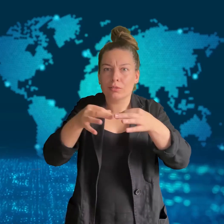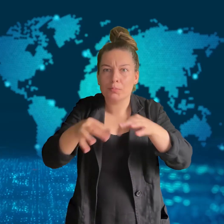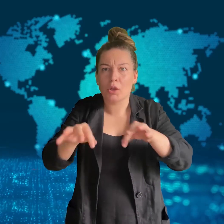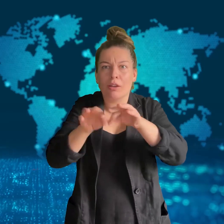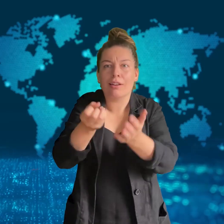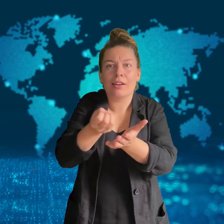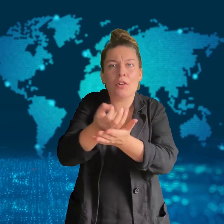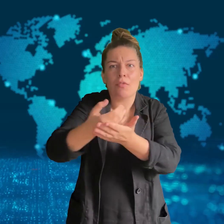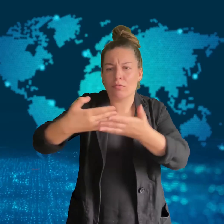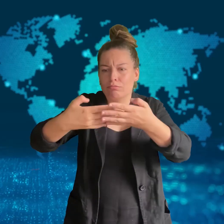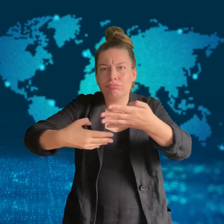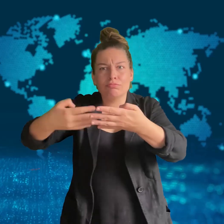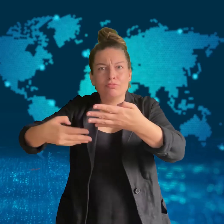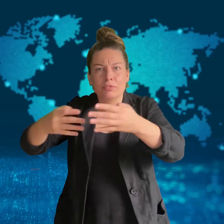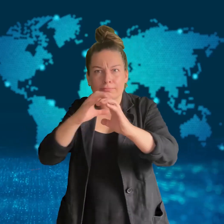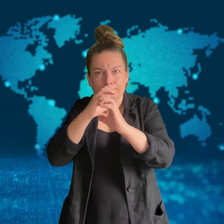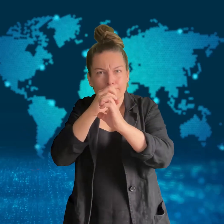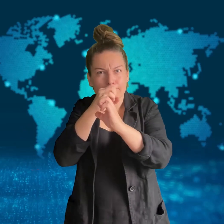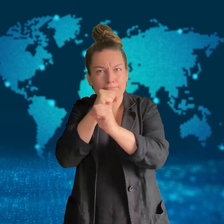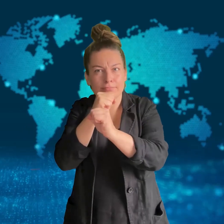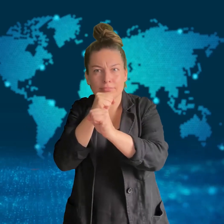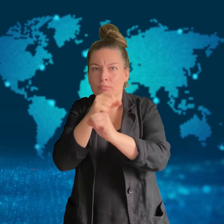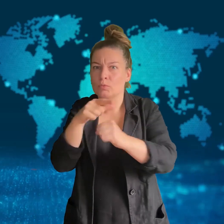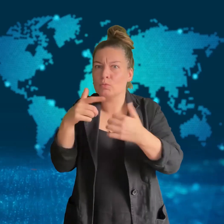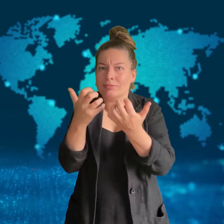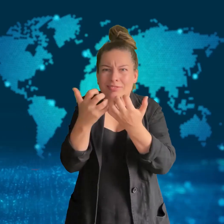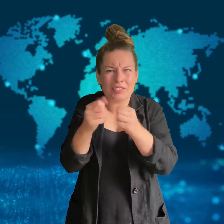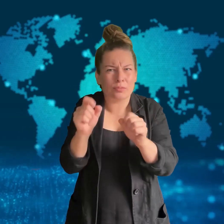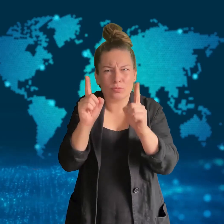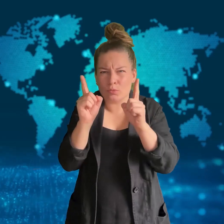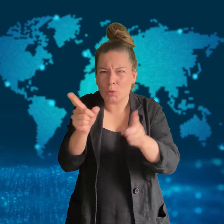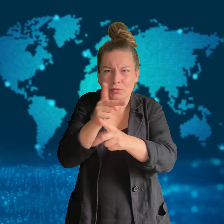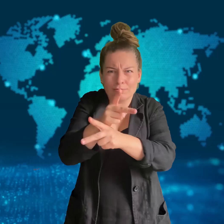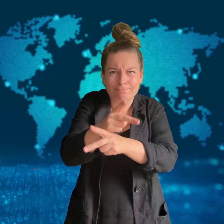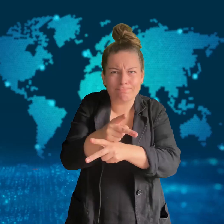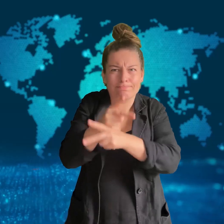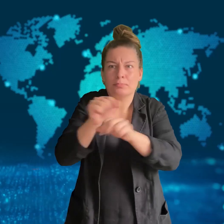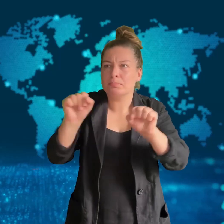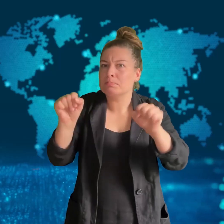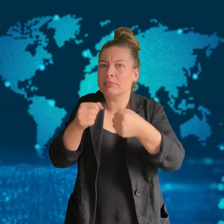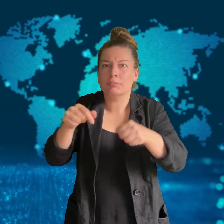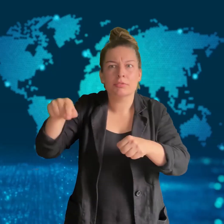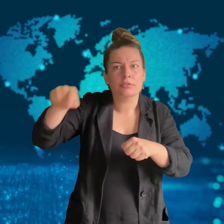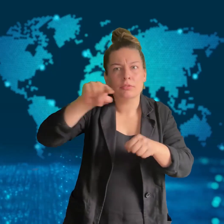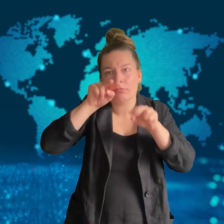the information may include access codes